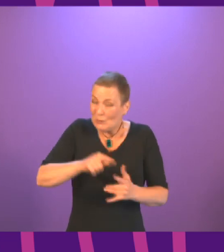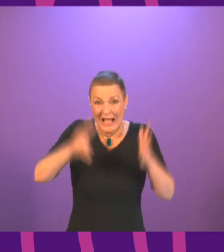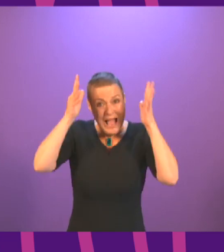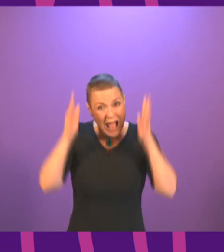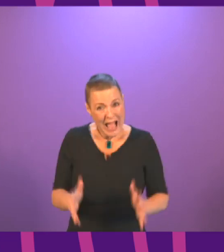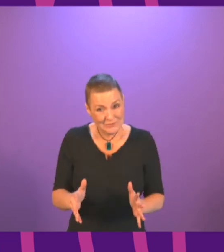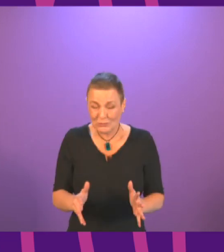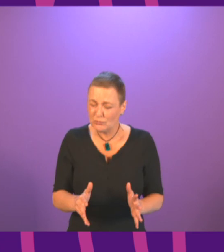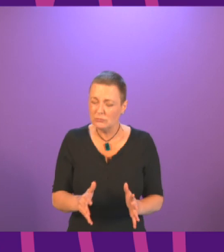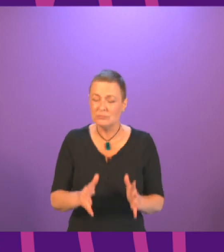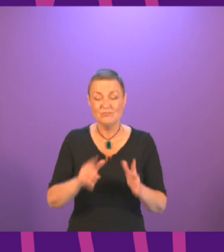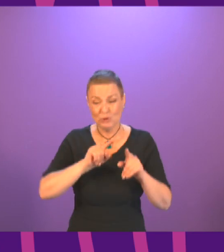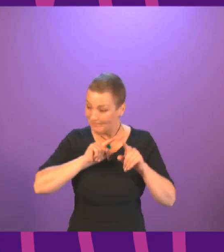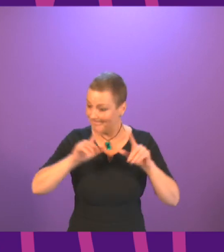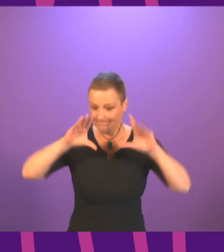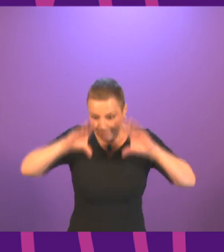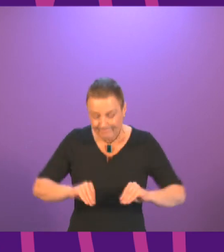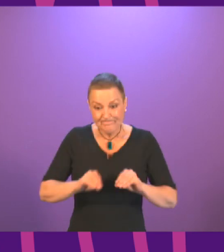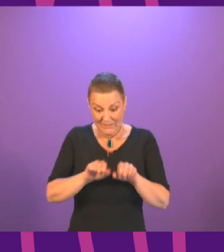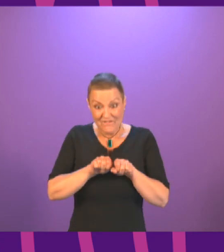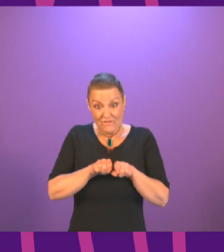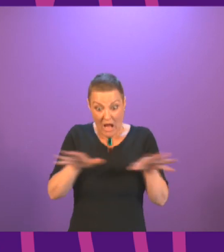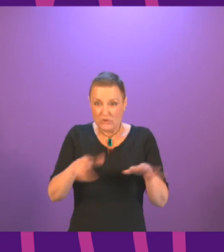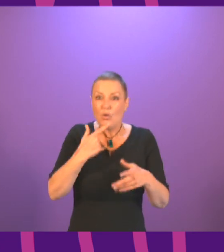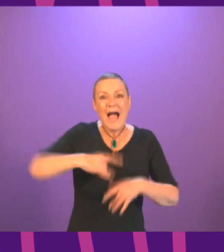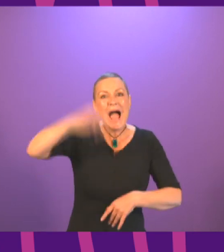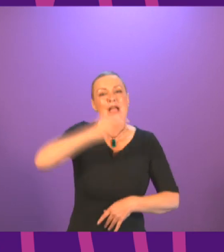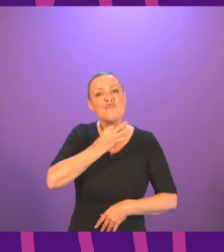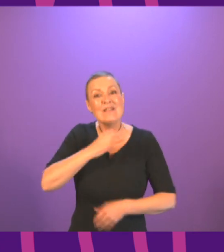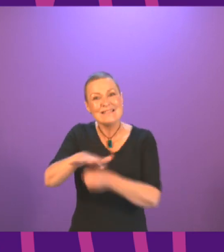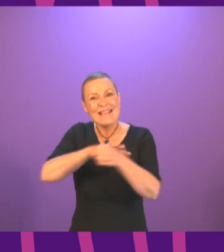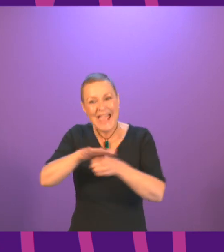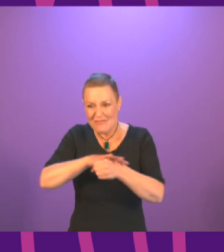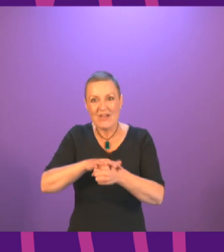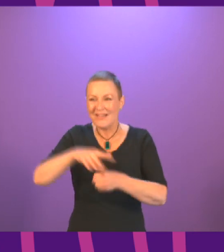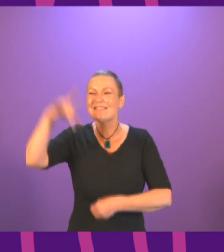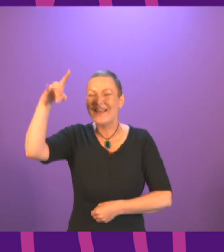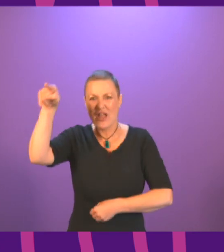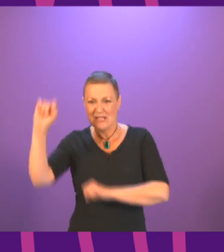absolutely must stop the virus spreading from high-prevalence areas of the country to low-prevalence